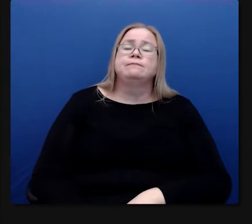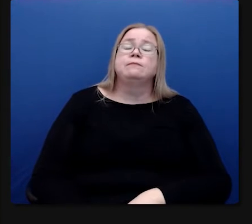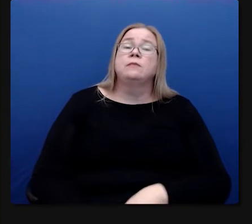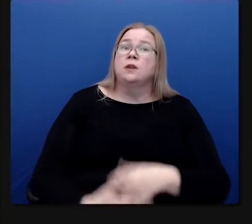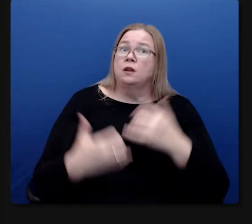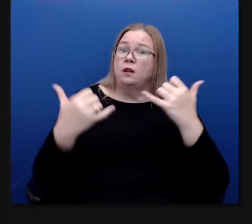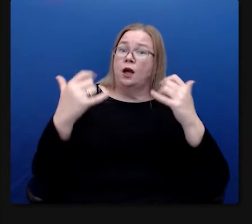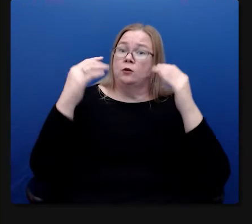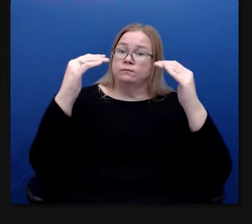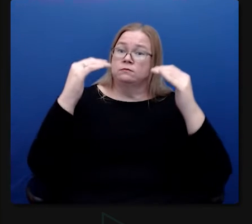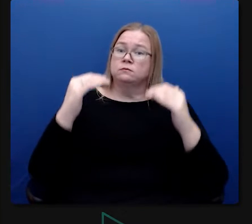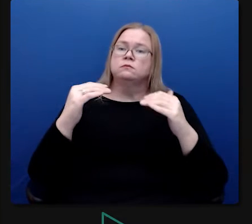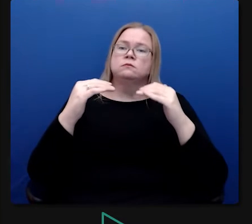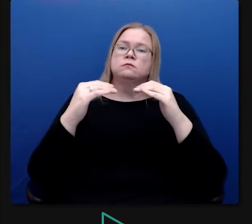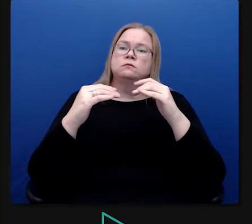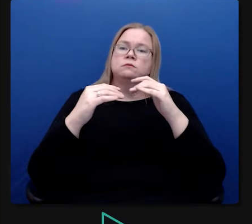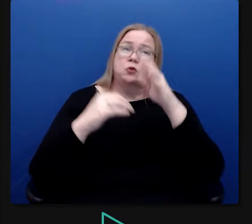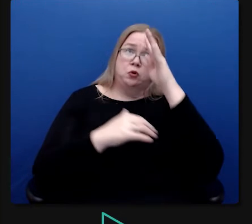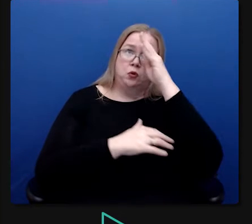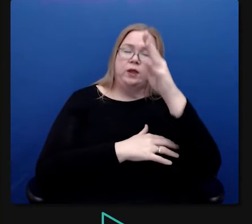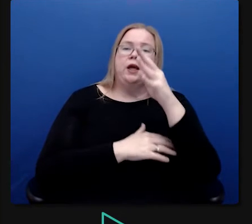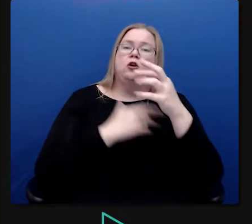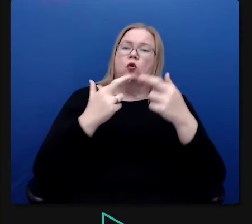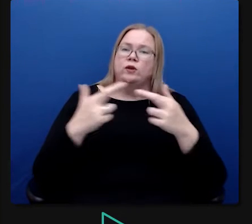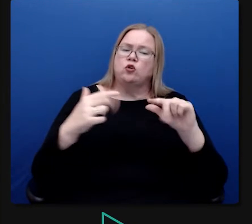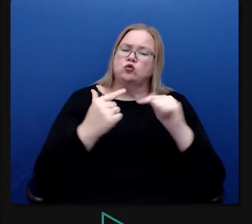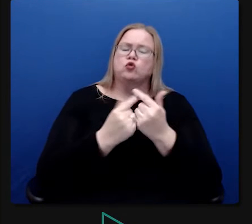And next is to create a resource group or use an existing one.